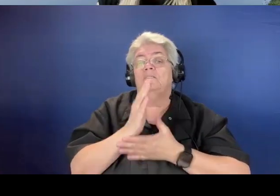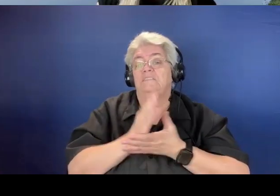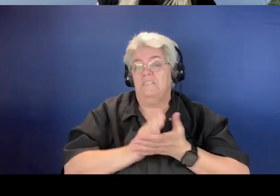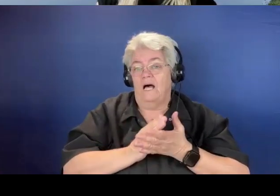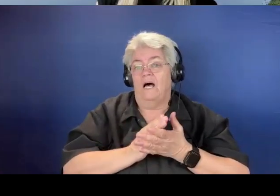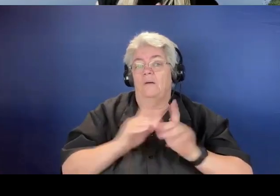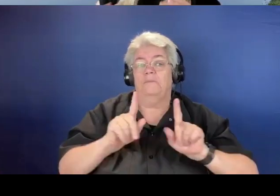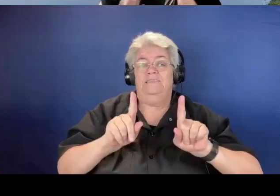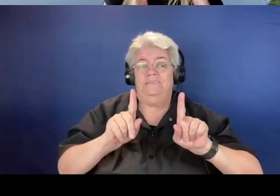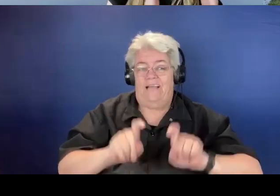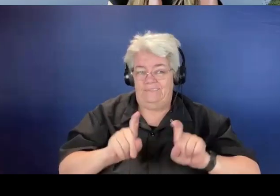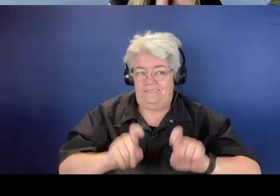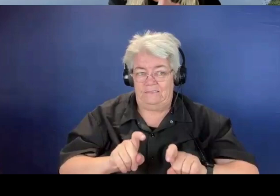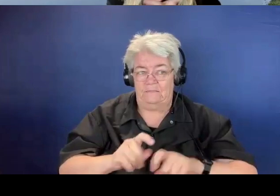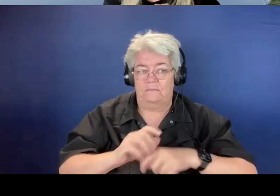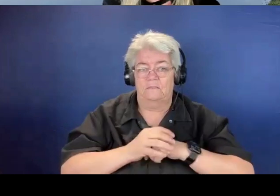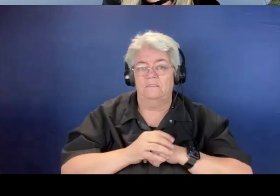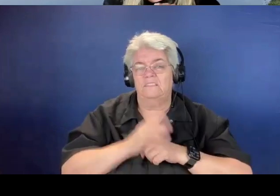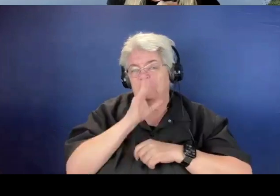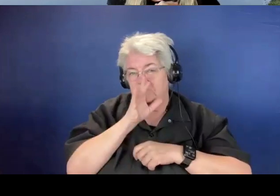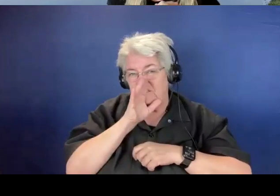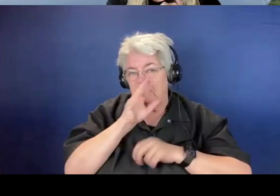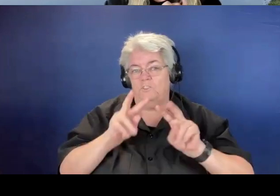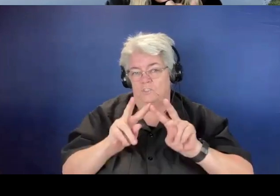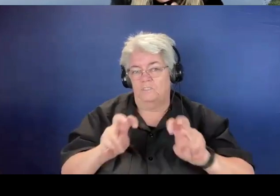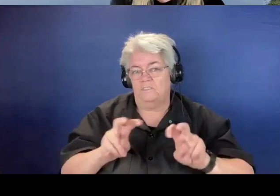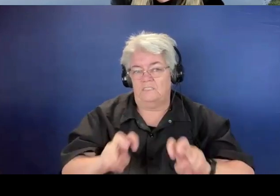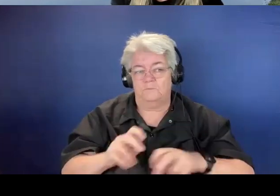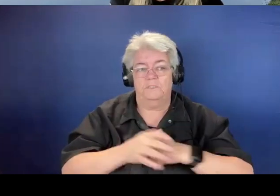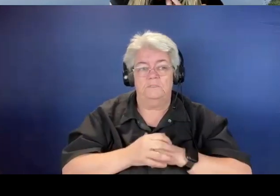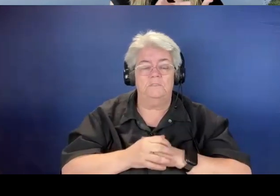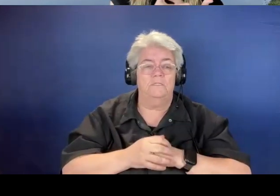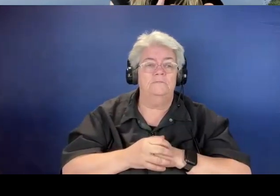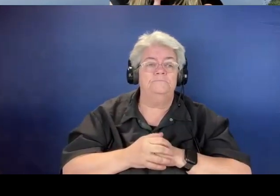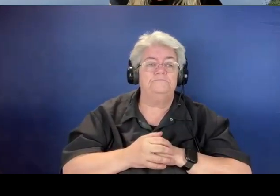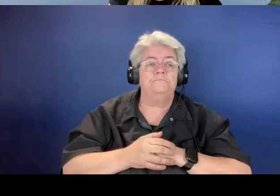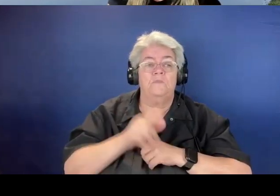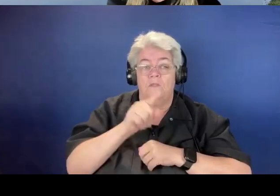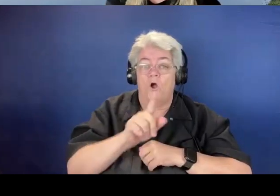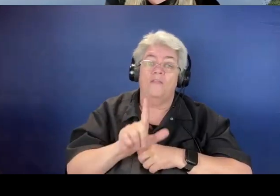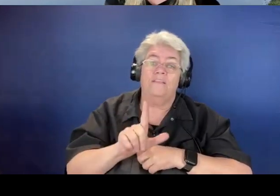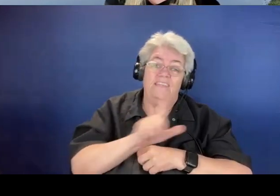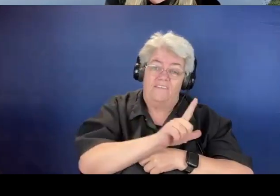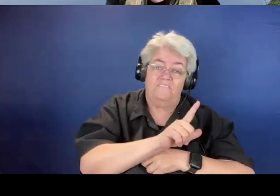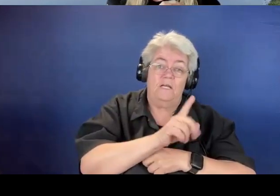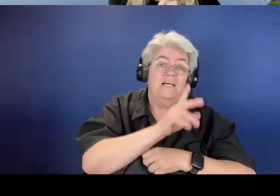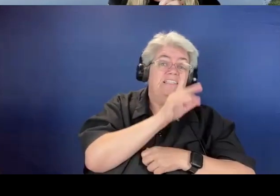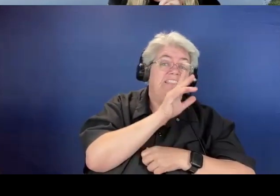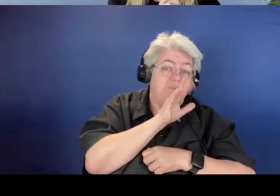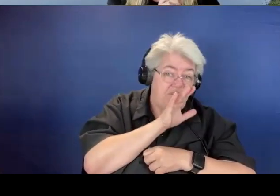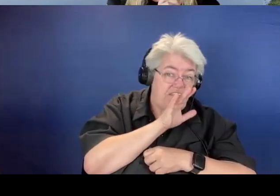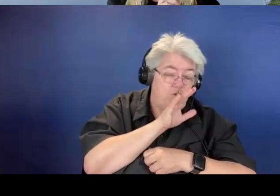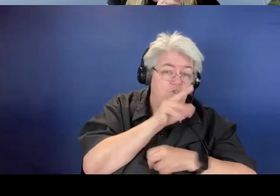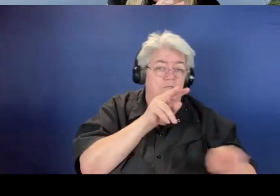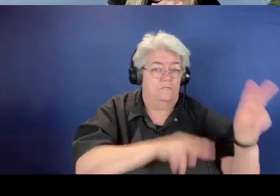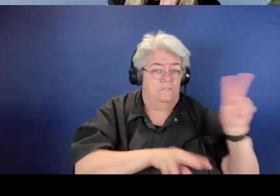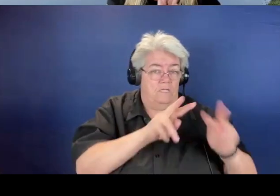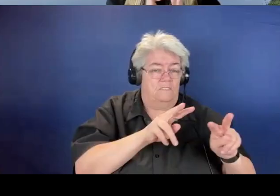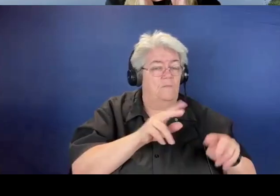These are, we have on the left some tests that are specific for speech but not specific to DHH kids.